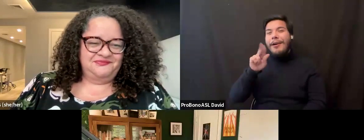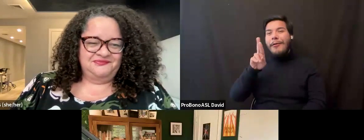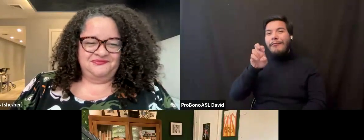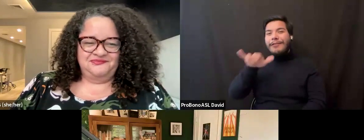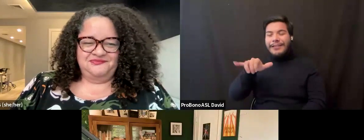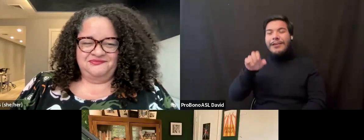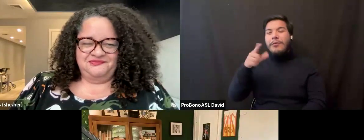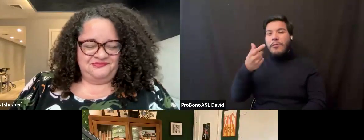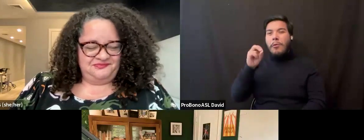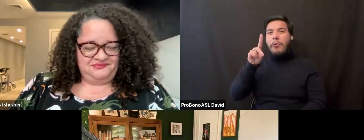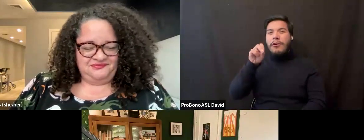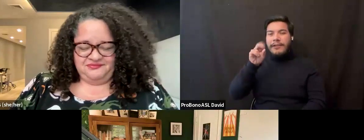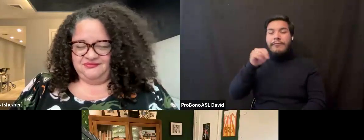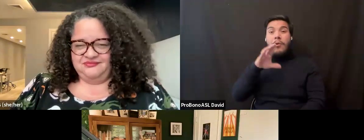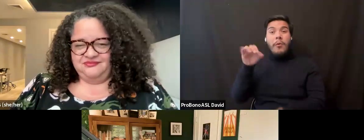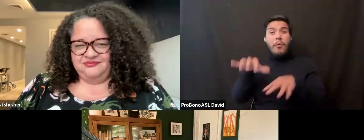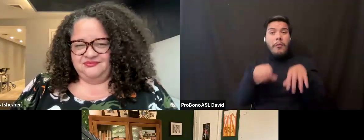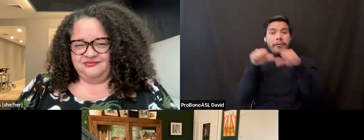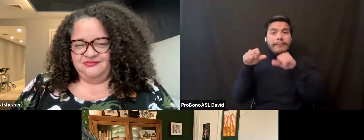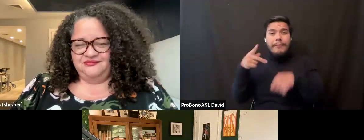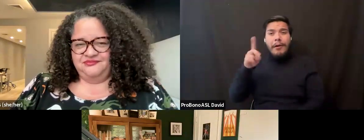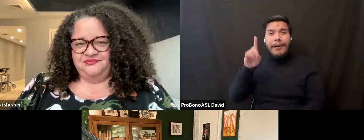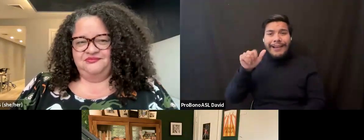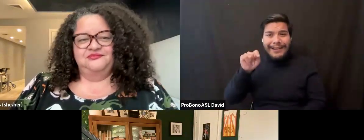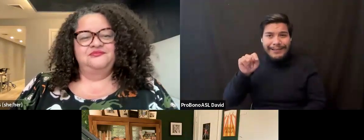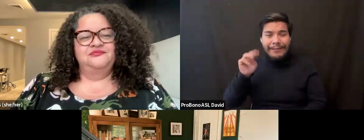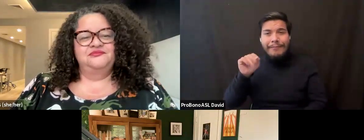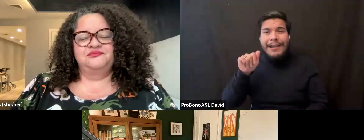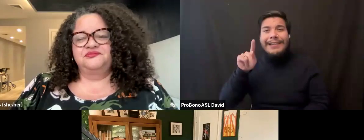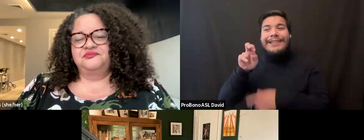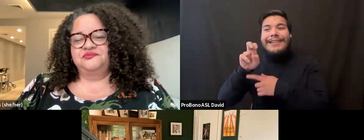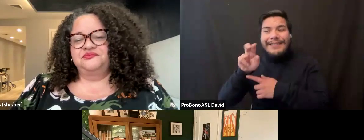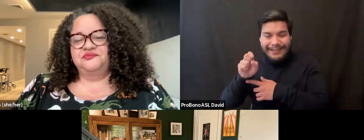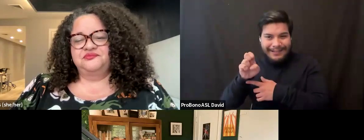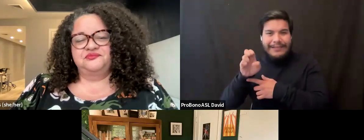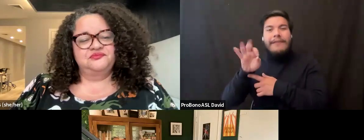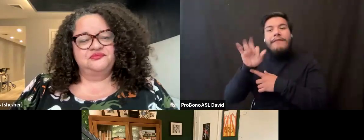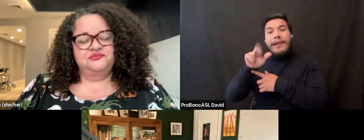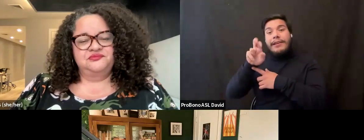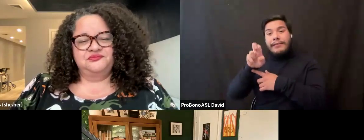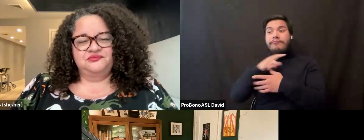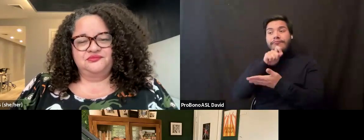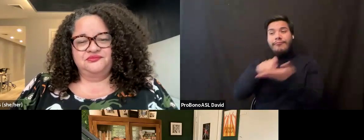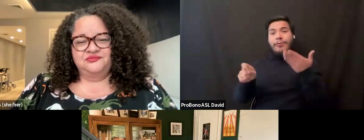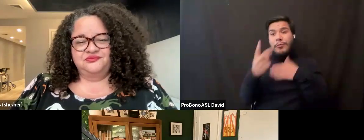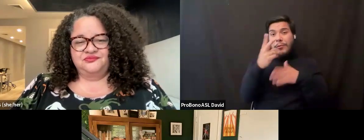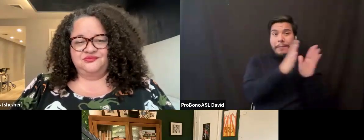I am the co-host of a podcast called Maintenance Phase. I've written two books with very long titles.